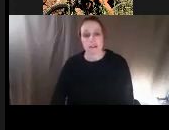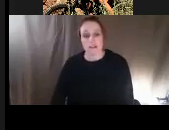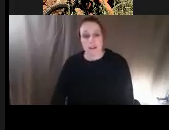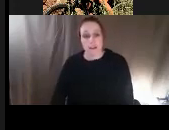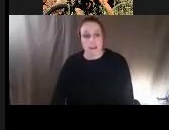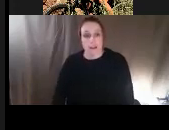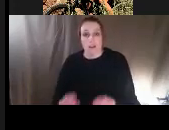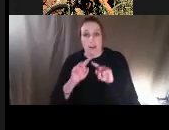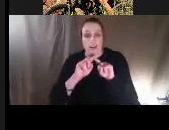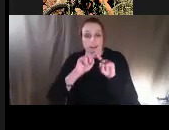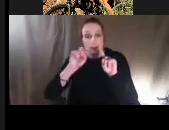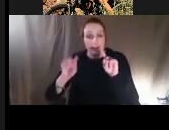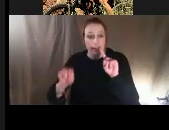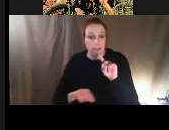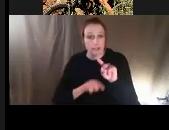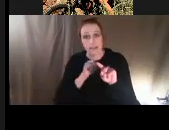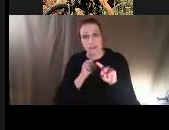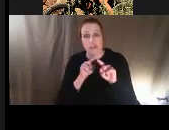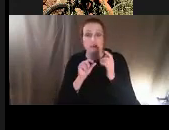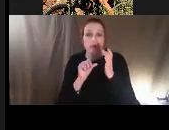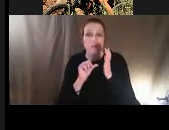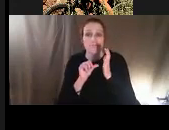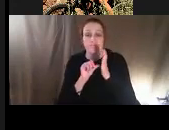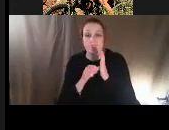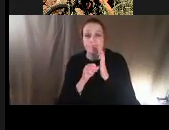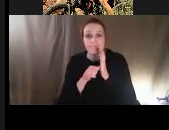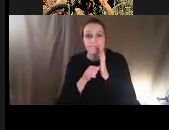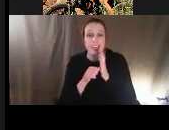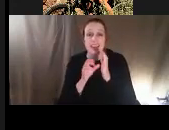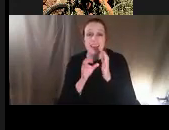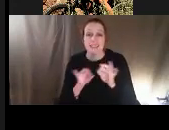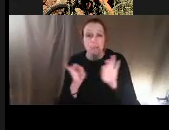it is for you as a professional to understand